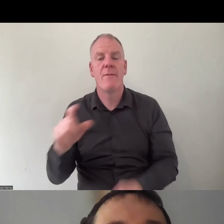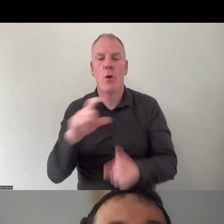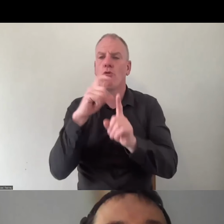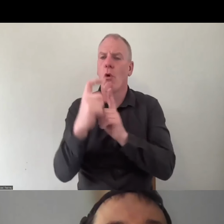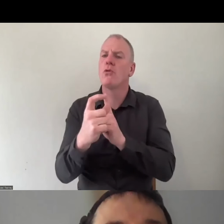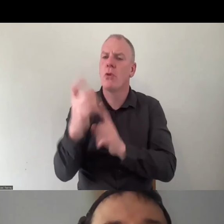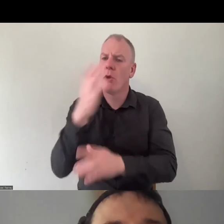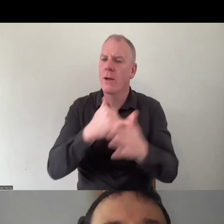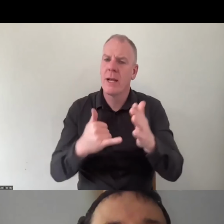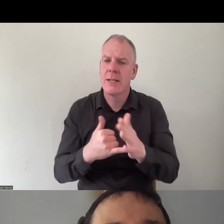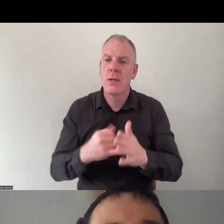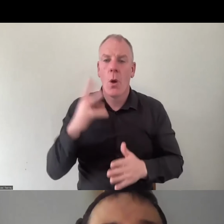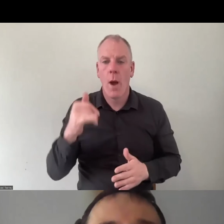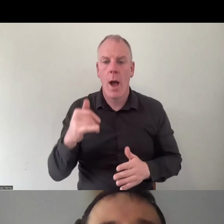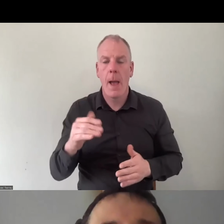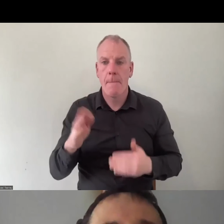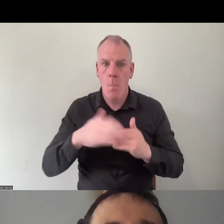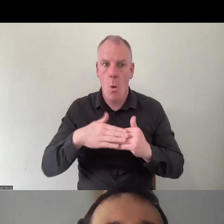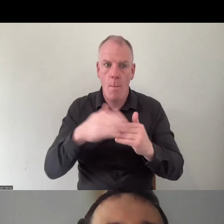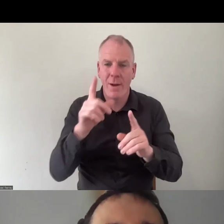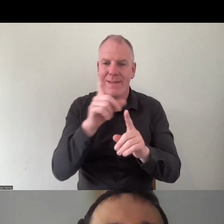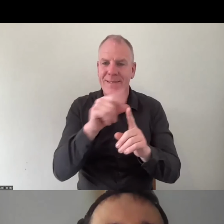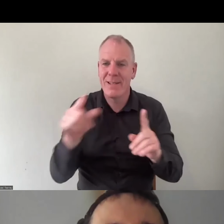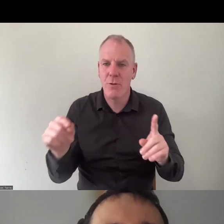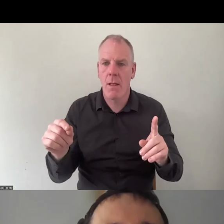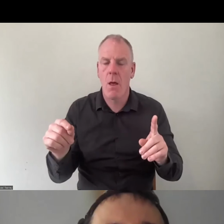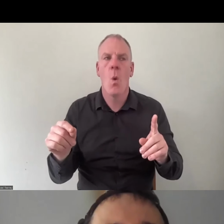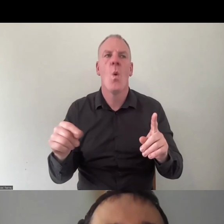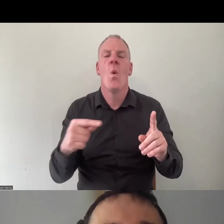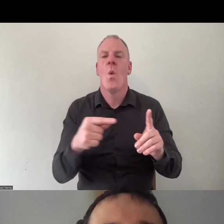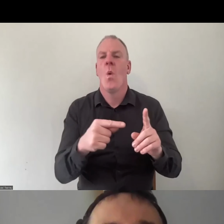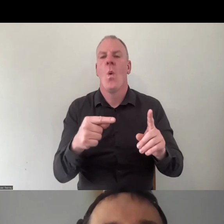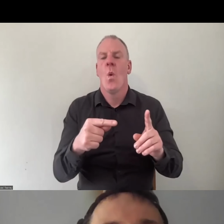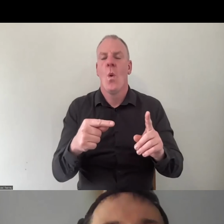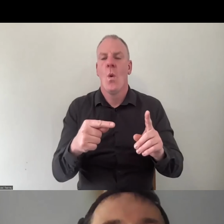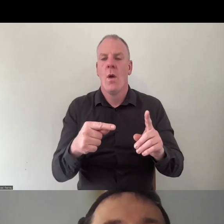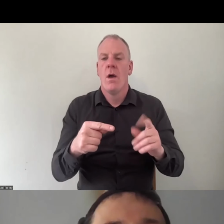because the move for digital, both in terms of content